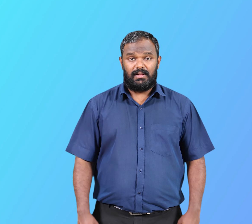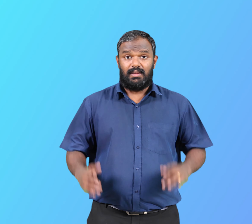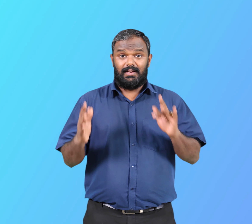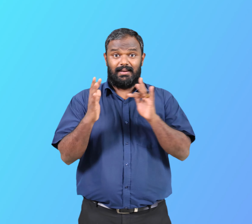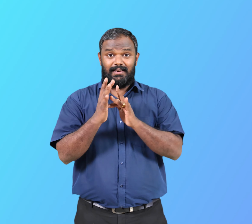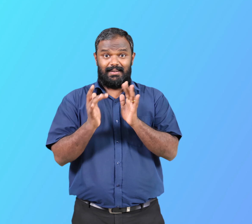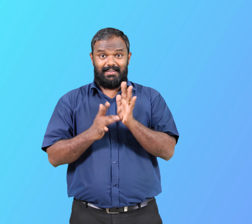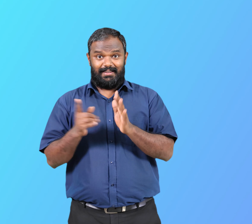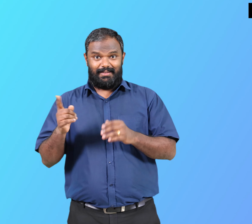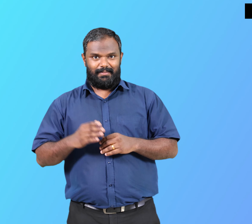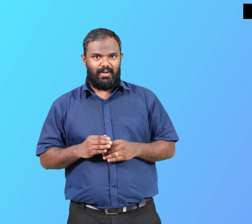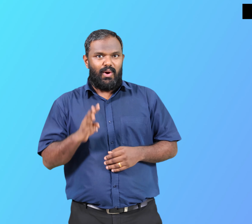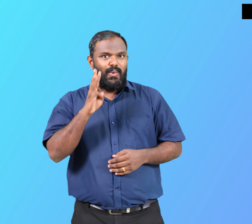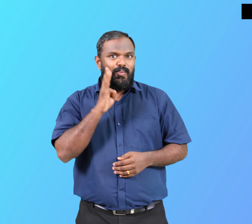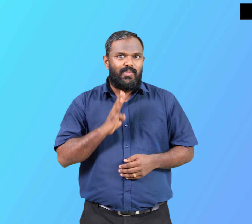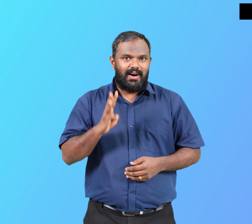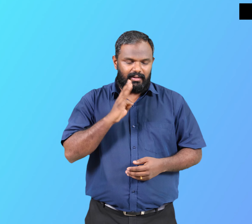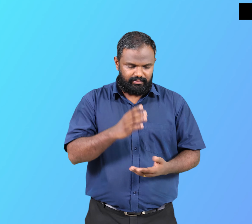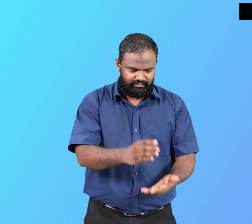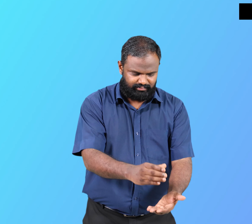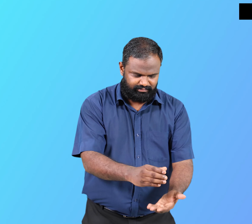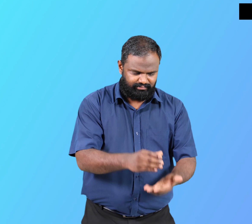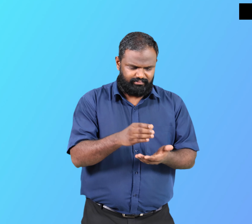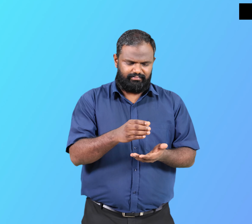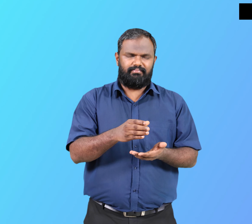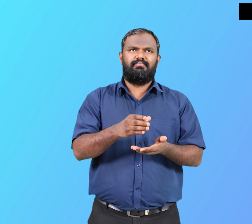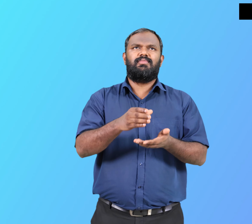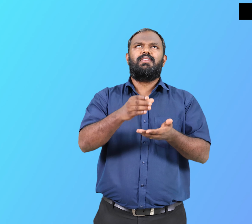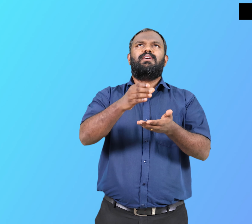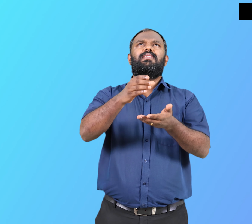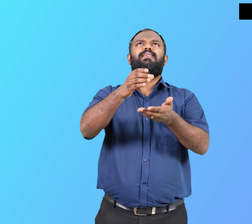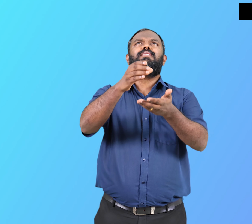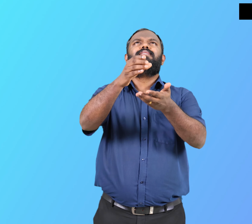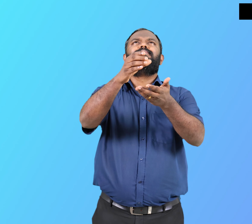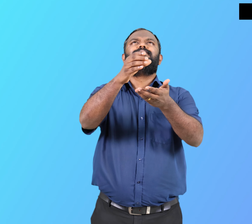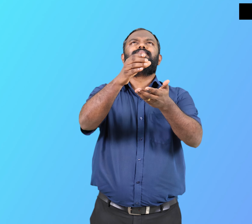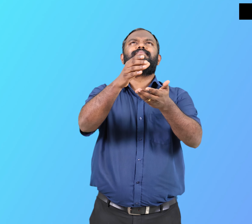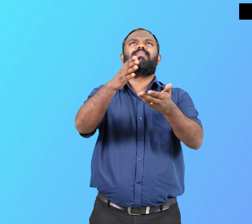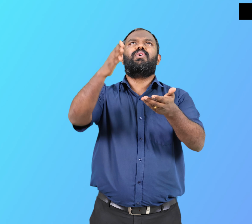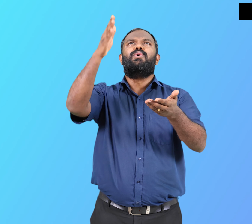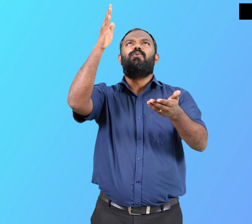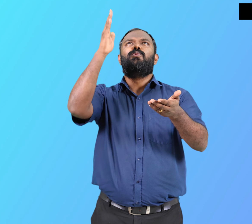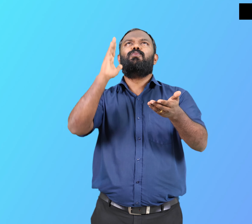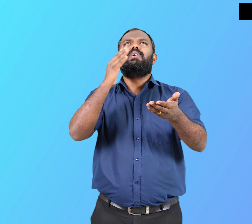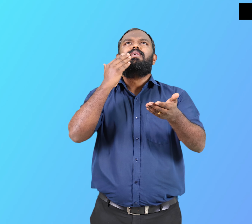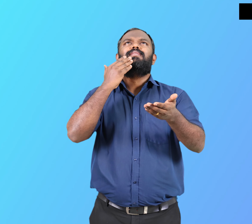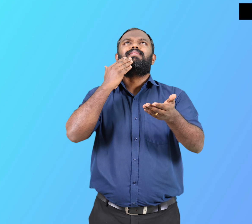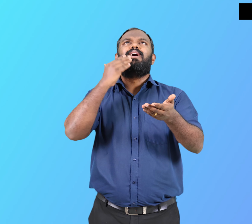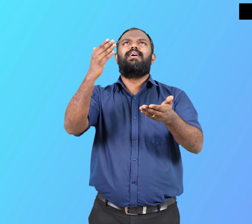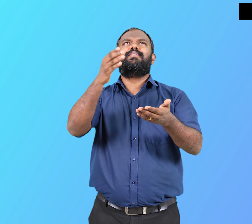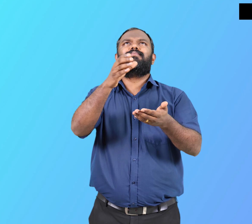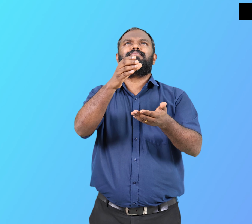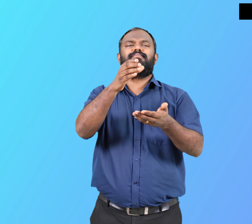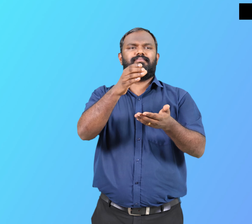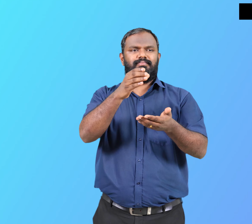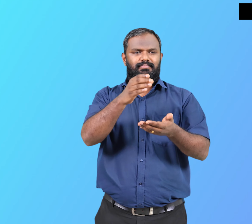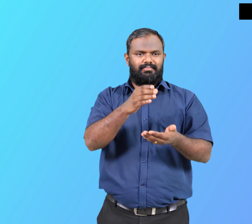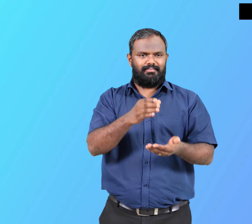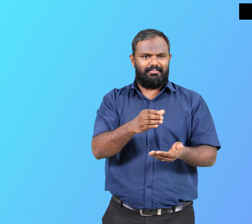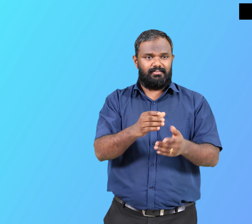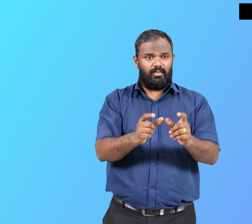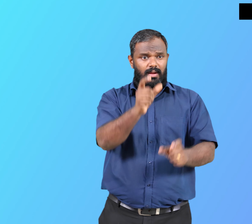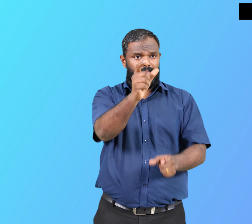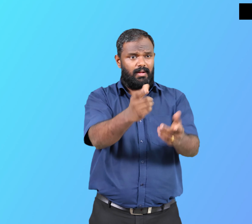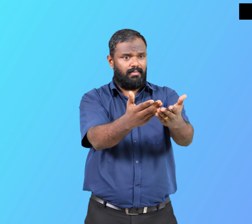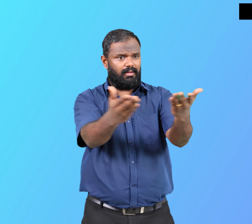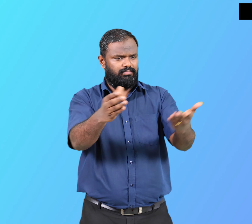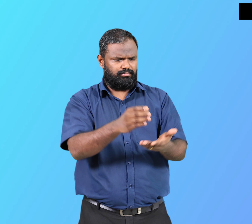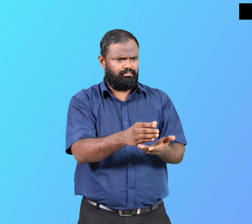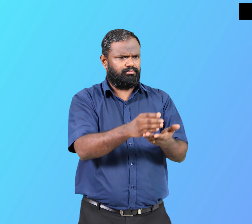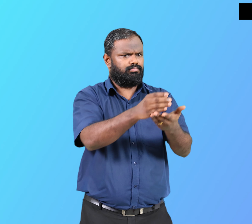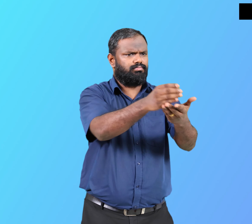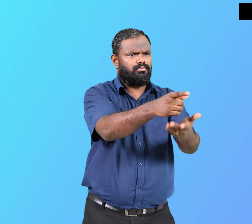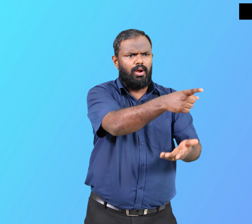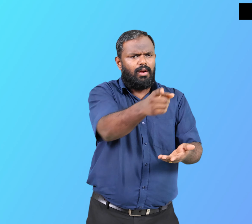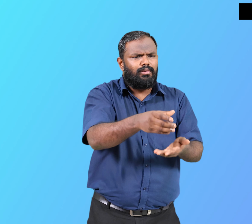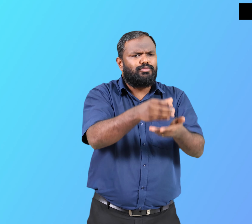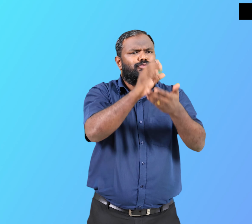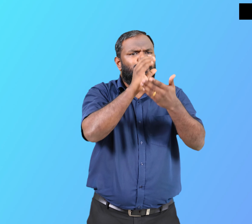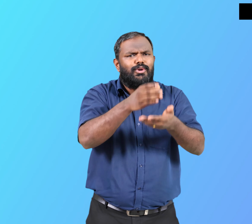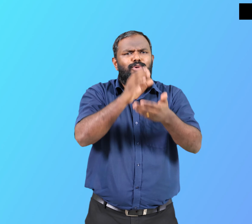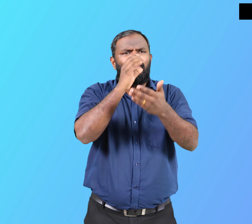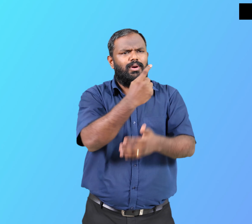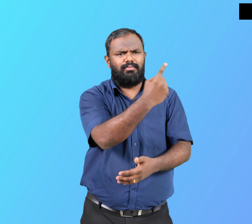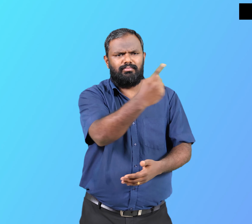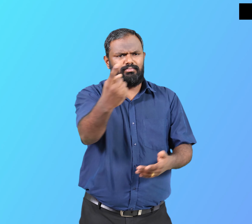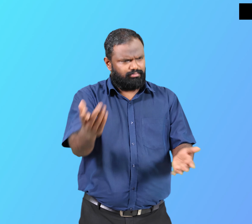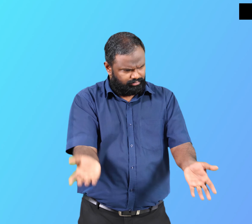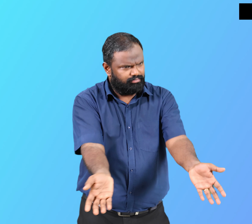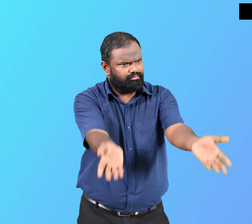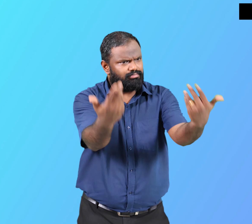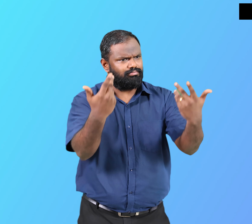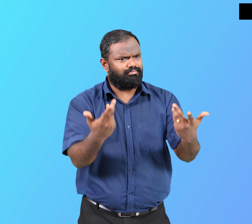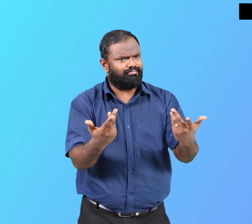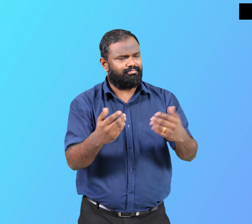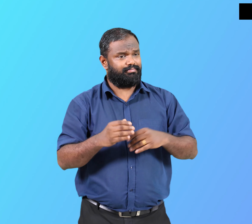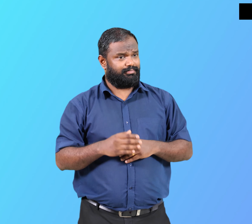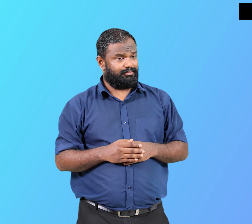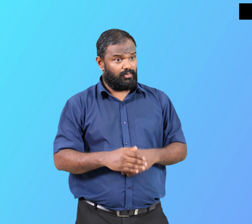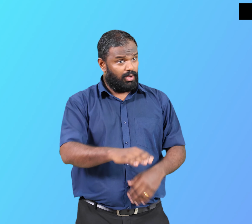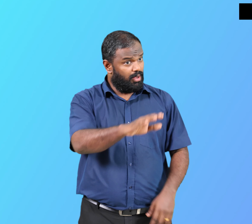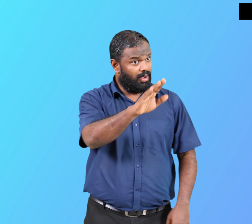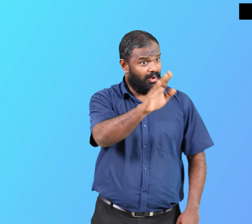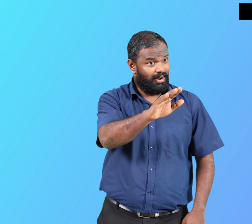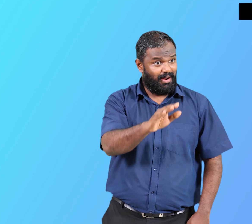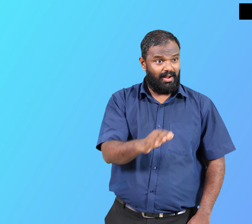Then Jesus took a cup of wine. He gave thanks to God for it and said, “Take this cup and give it to everyone here.